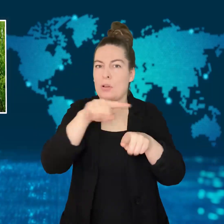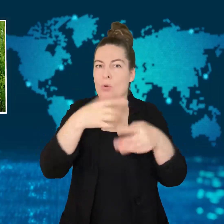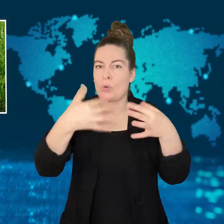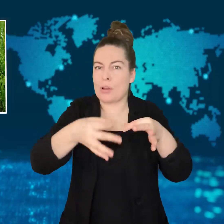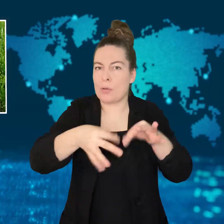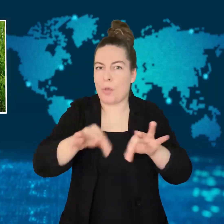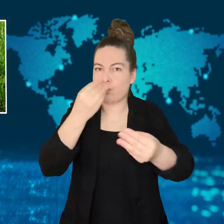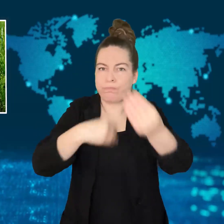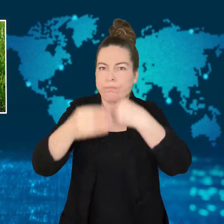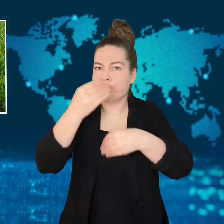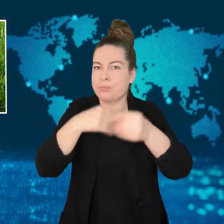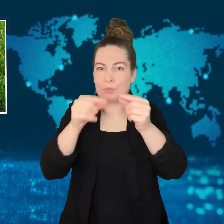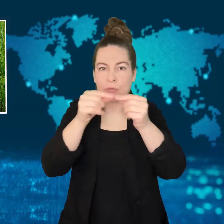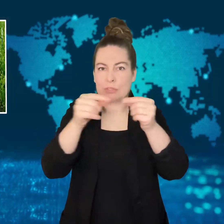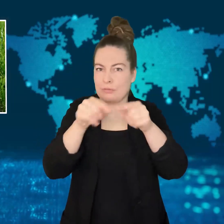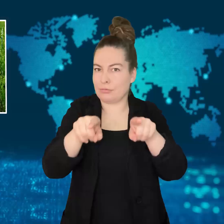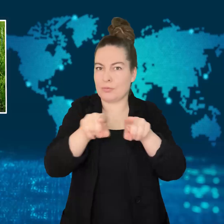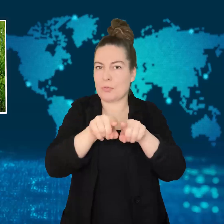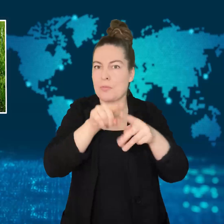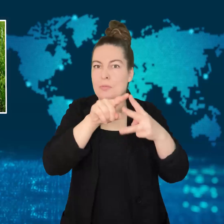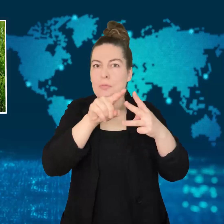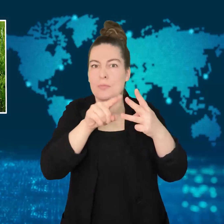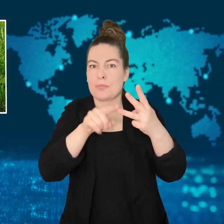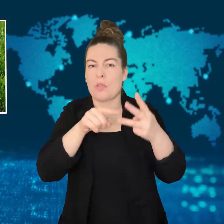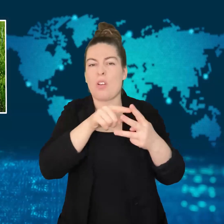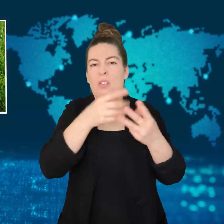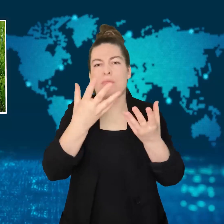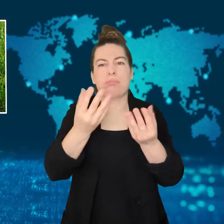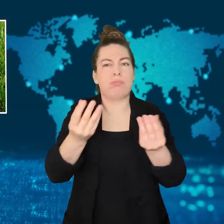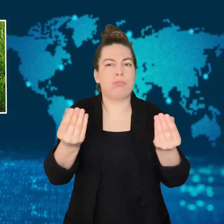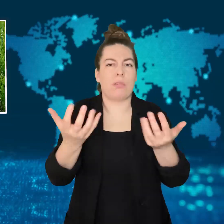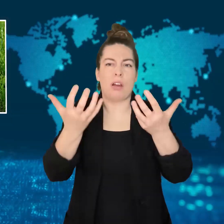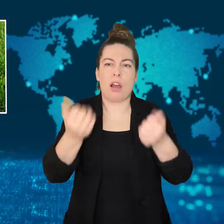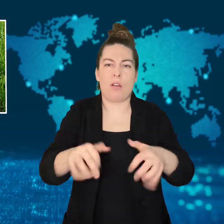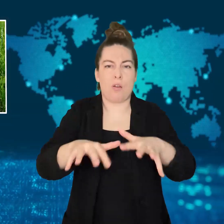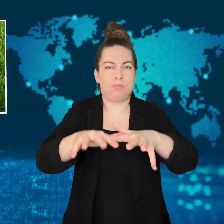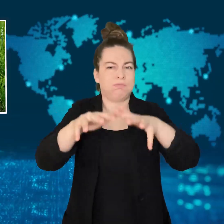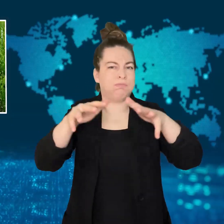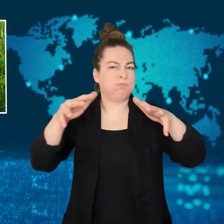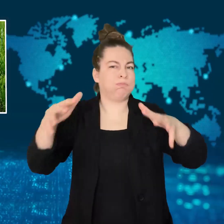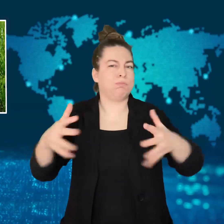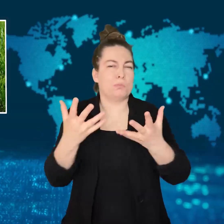India, Vietnam, and Thailand, countries